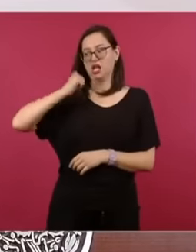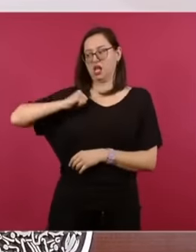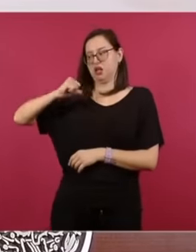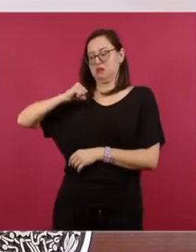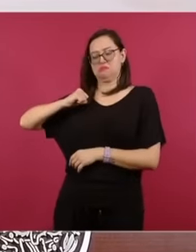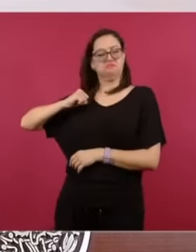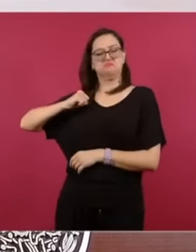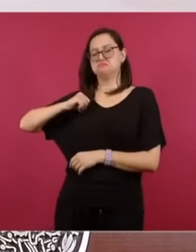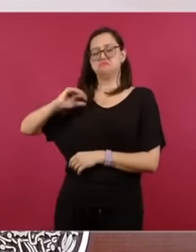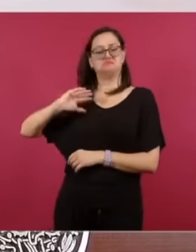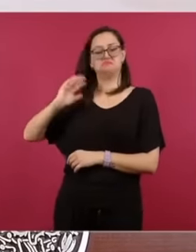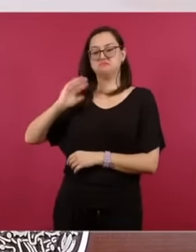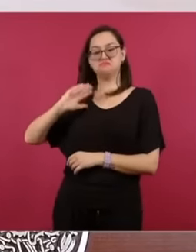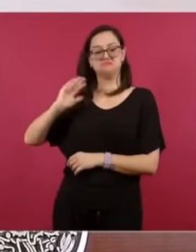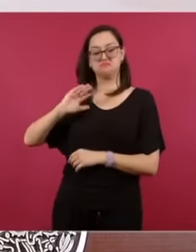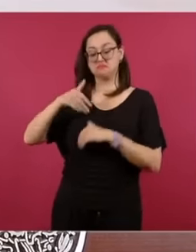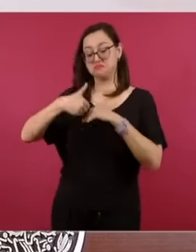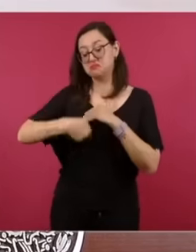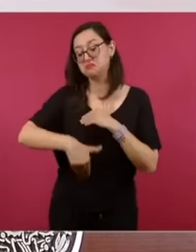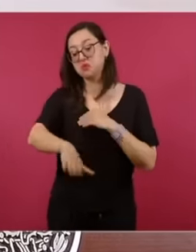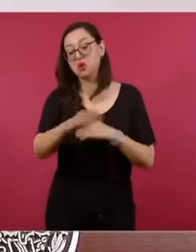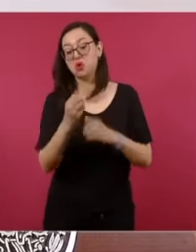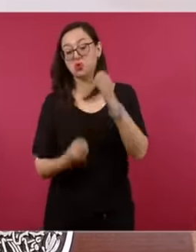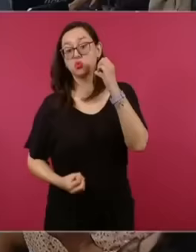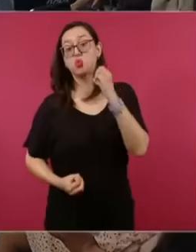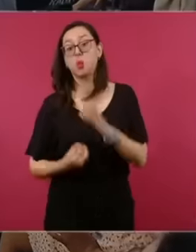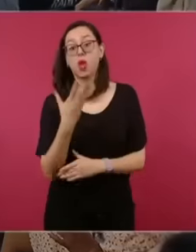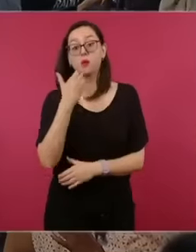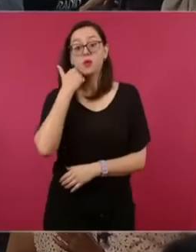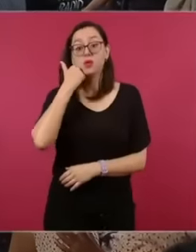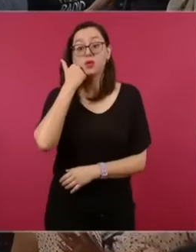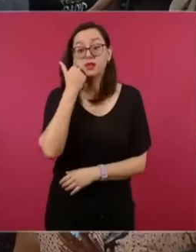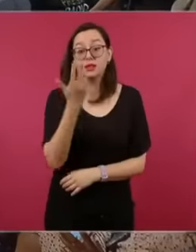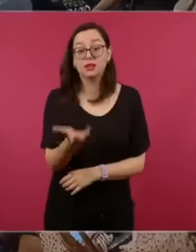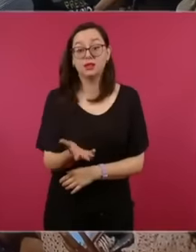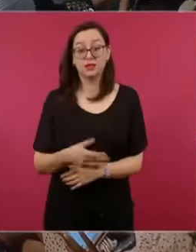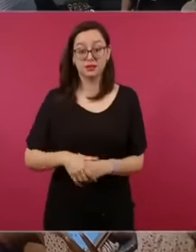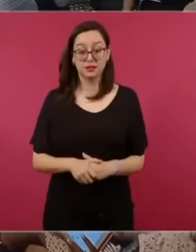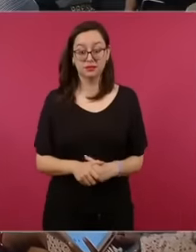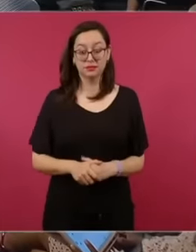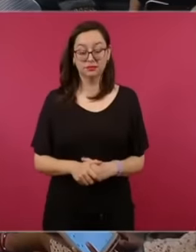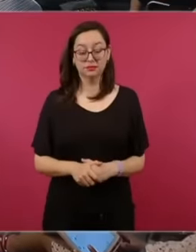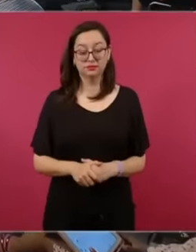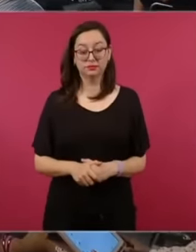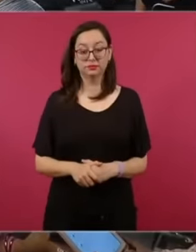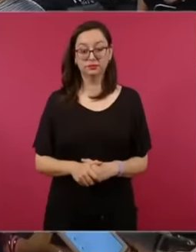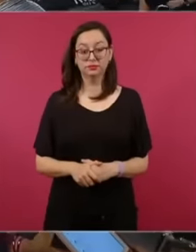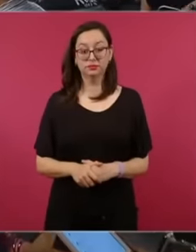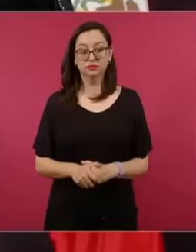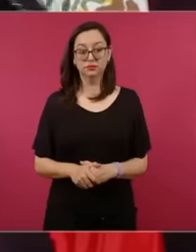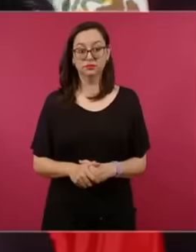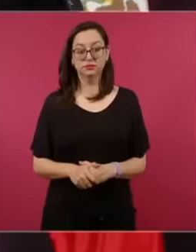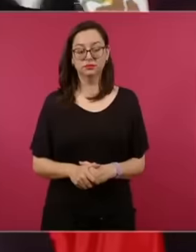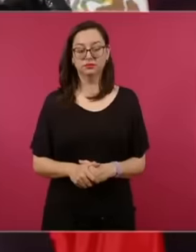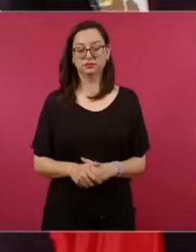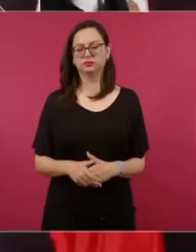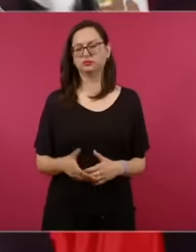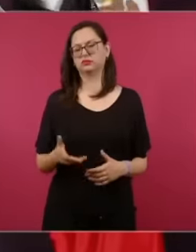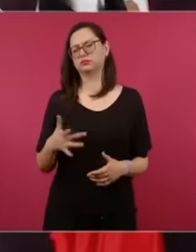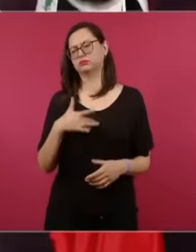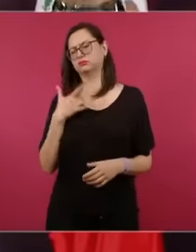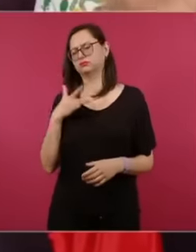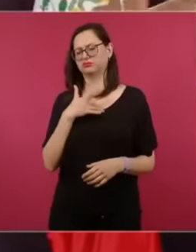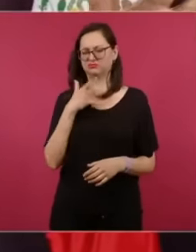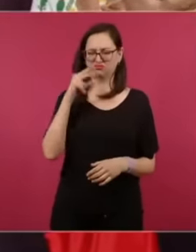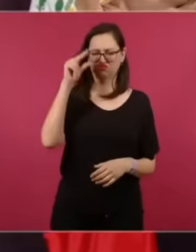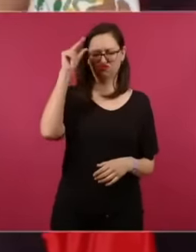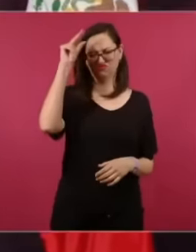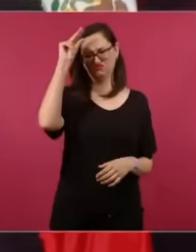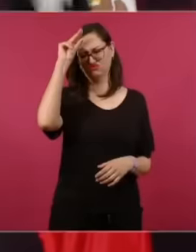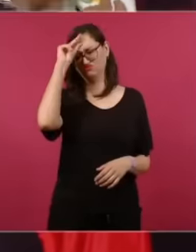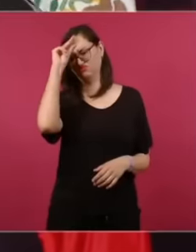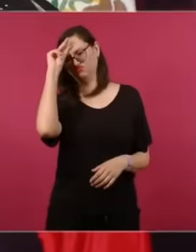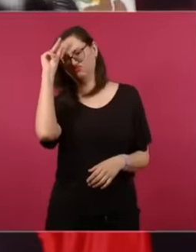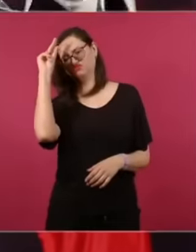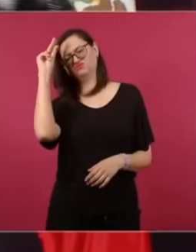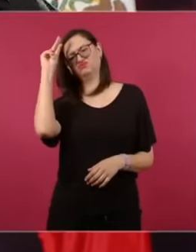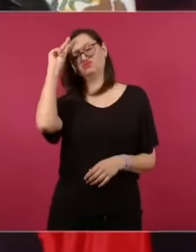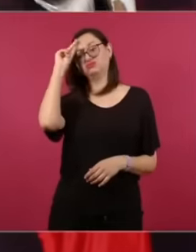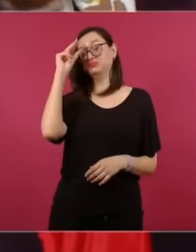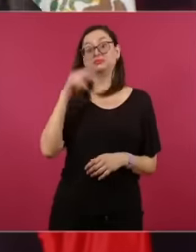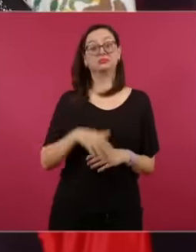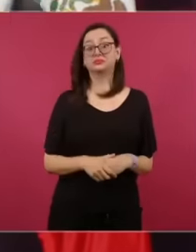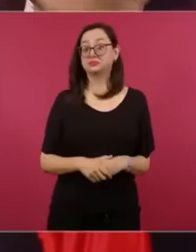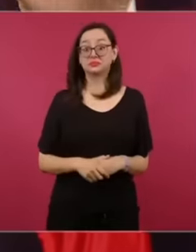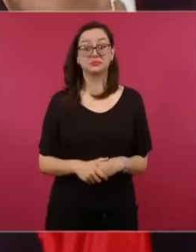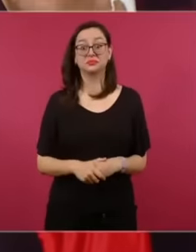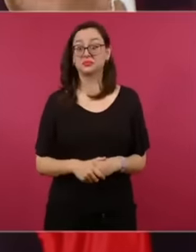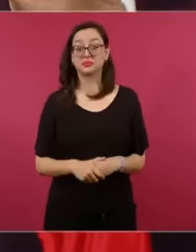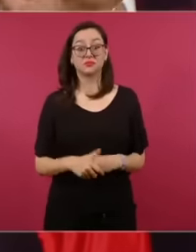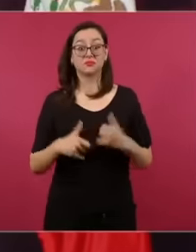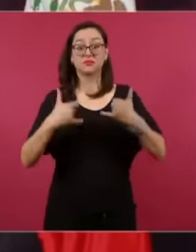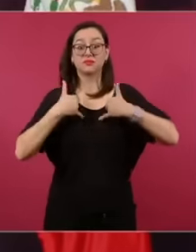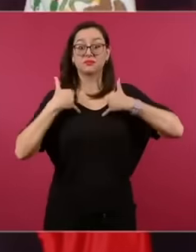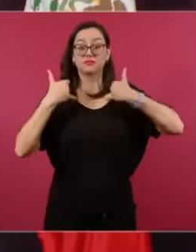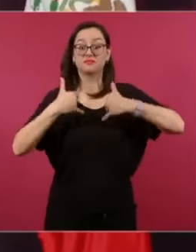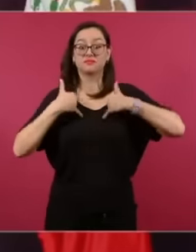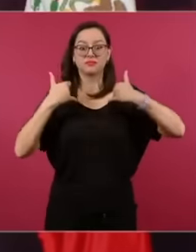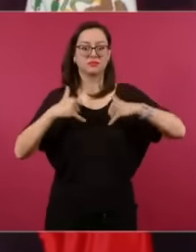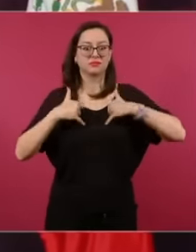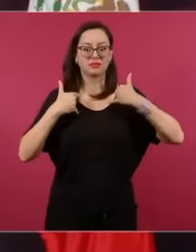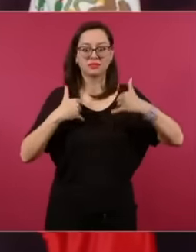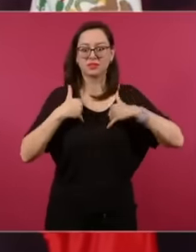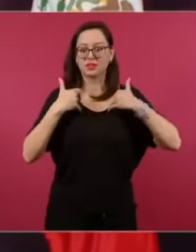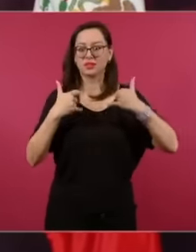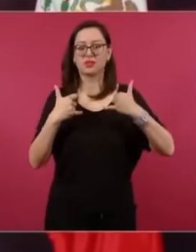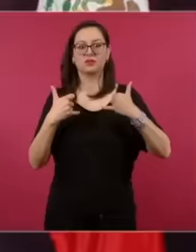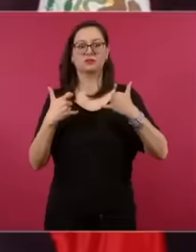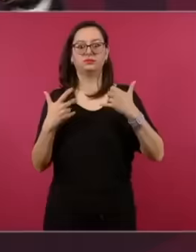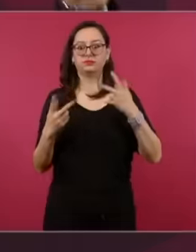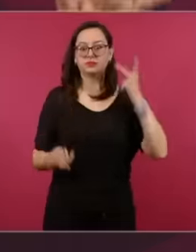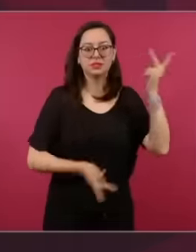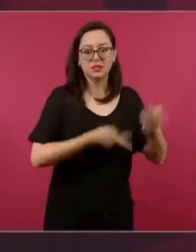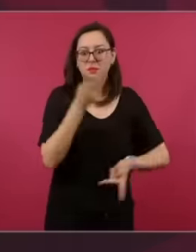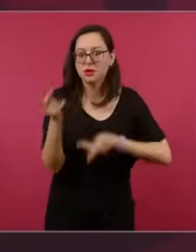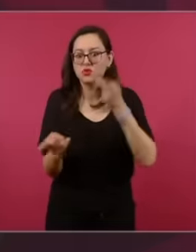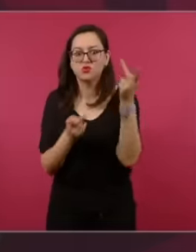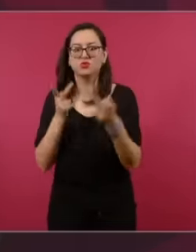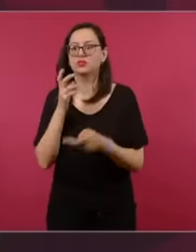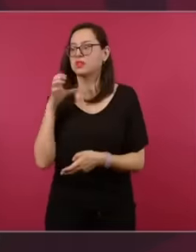they are not wise, they ask and ask and ask and ask, not about everything,